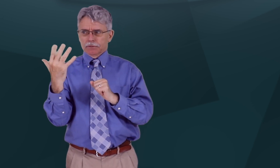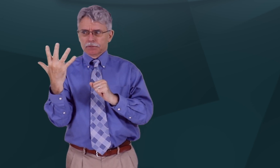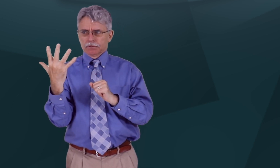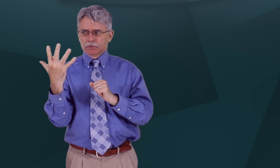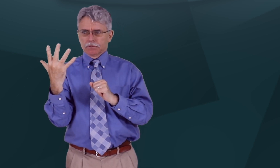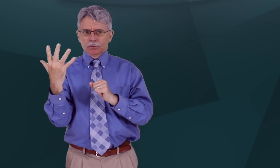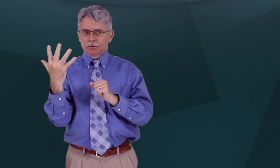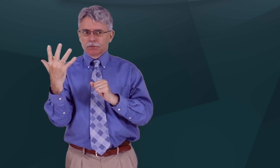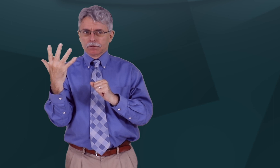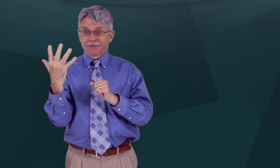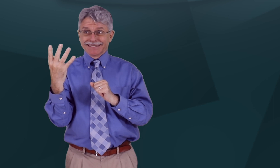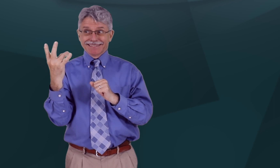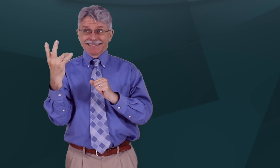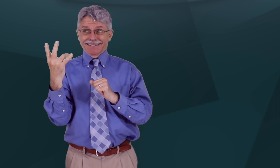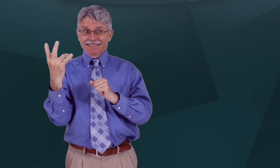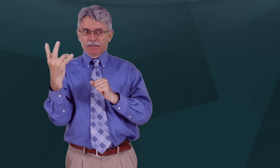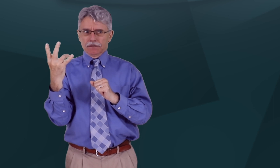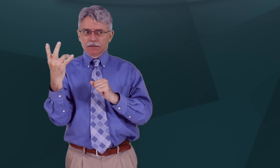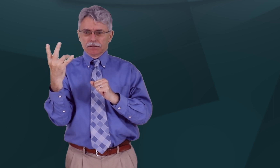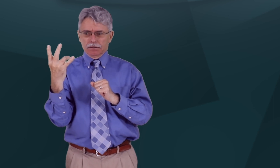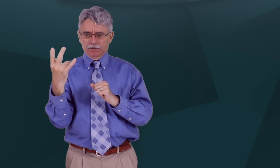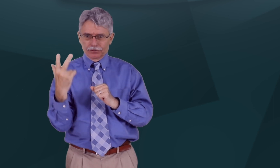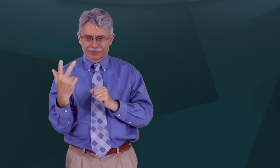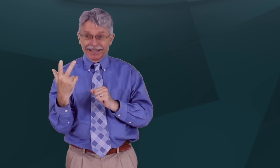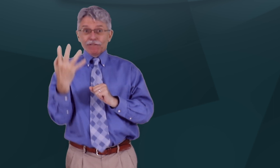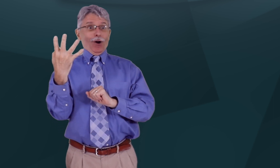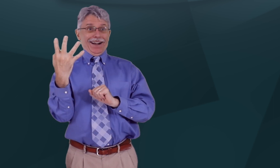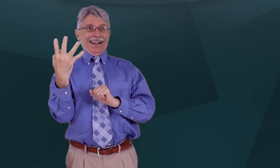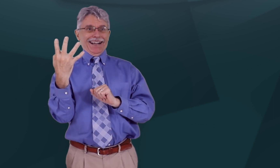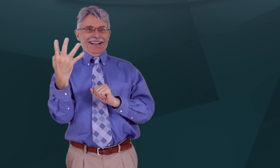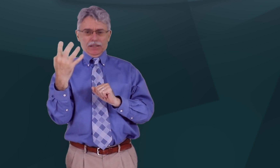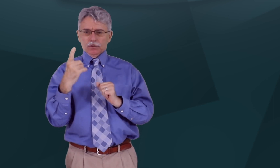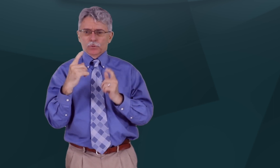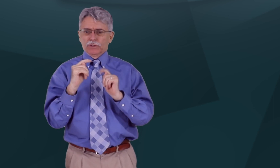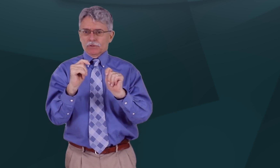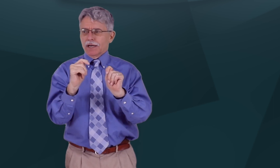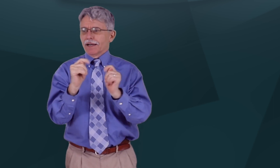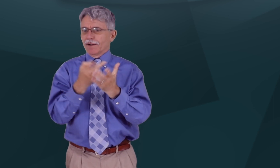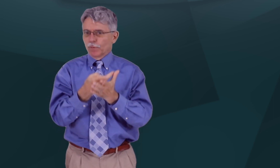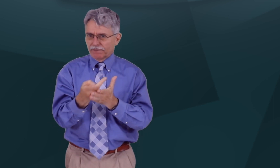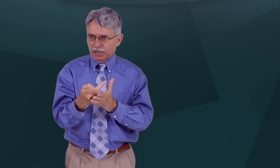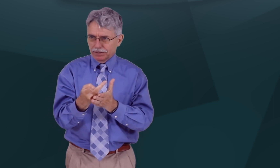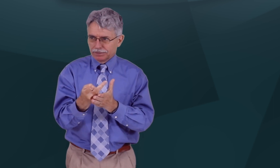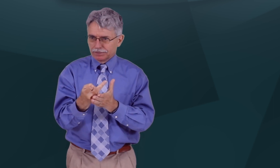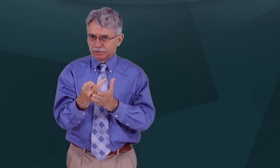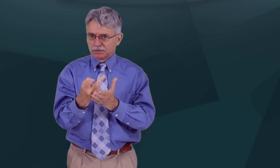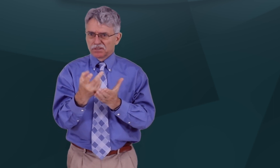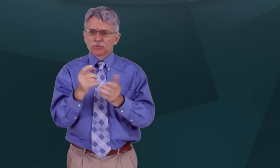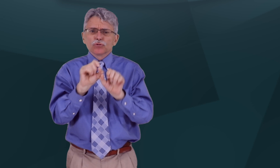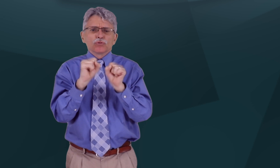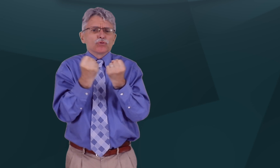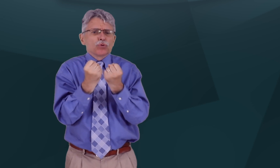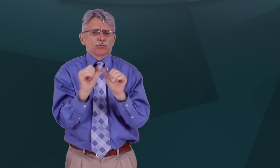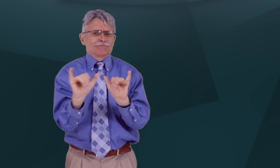that when you learn math, two and two is five, seven, eight, four -- finally, you make tries and you fail.